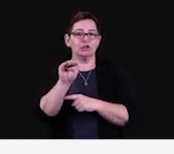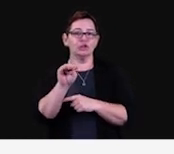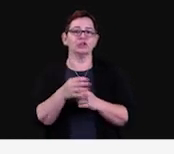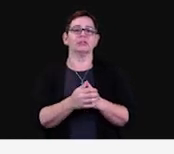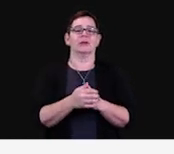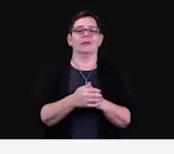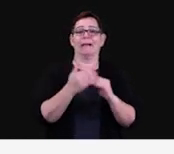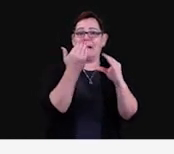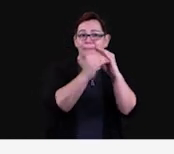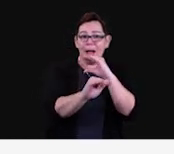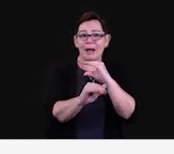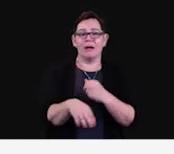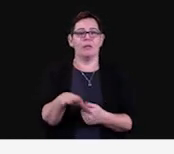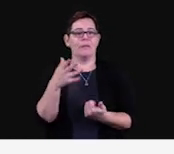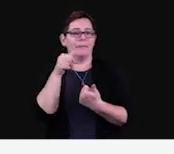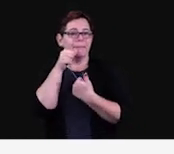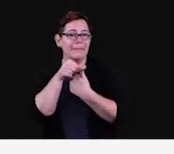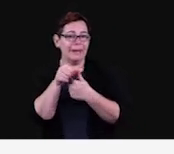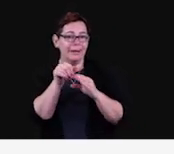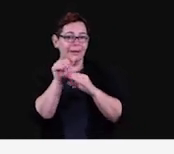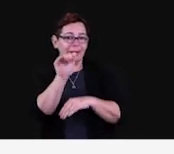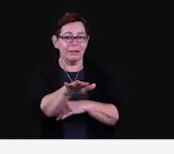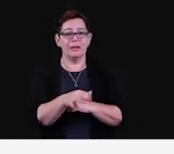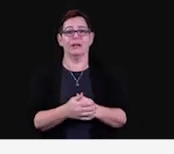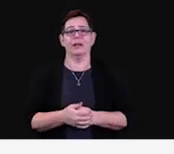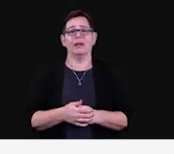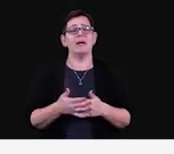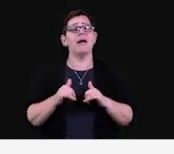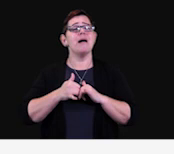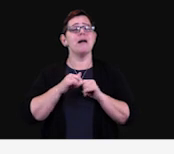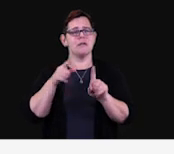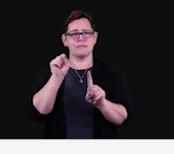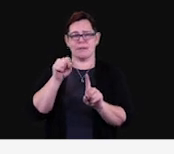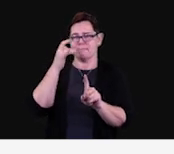Never be afraid to question why the CRA needs your personal information.